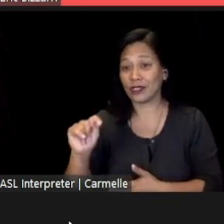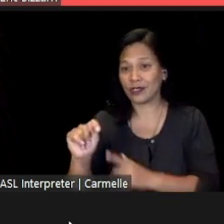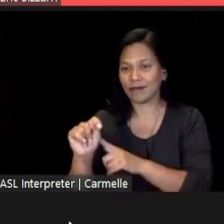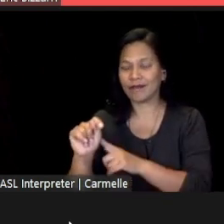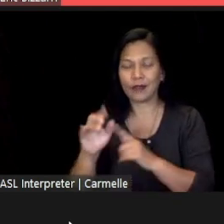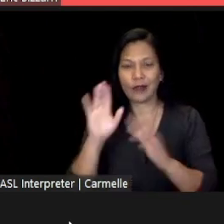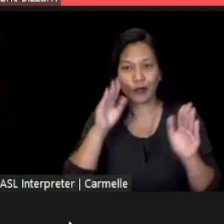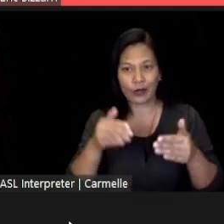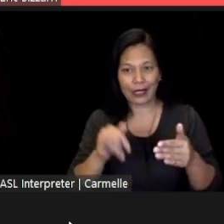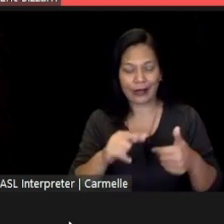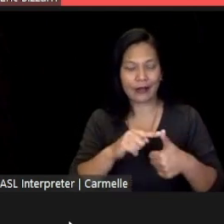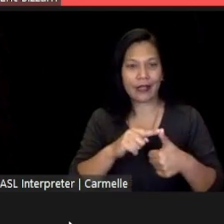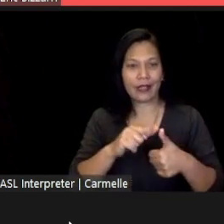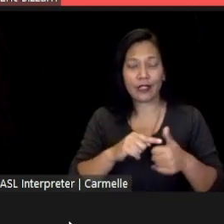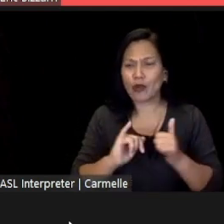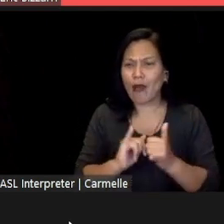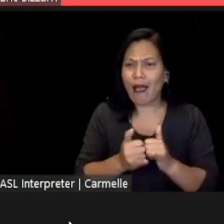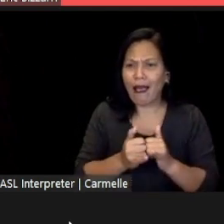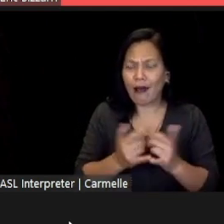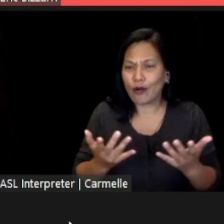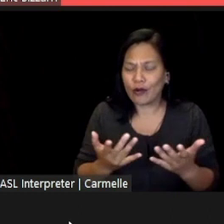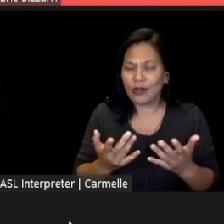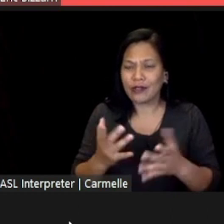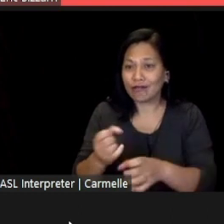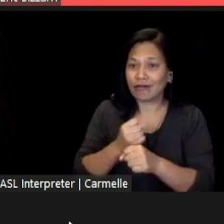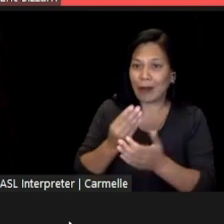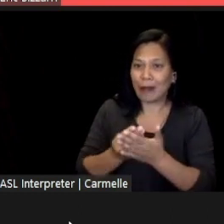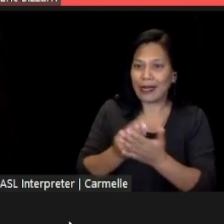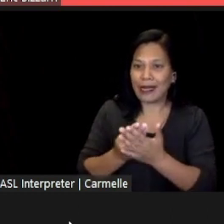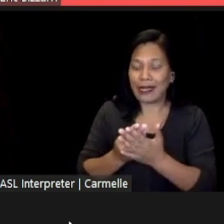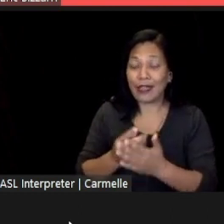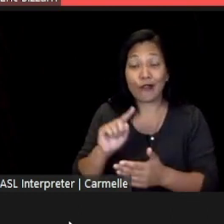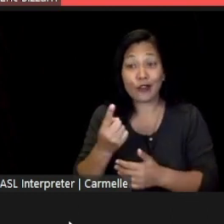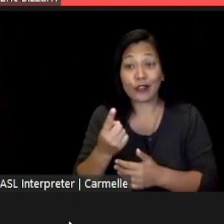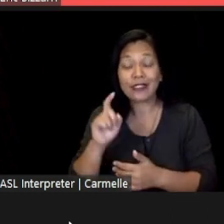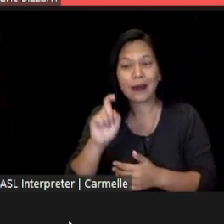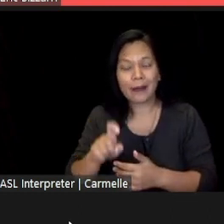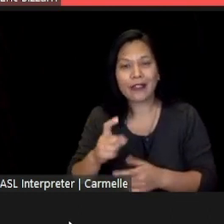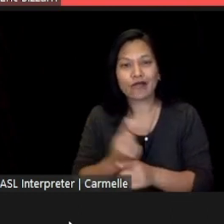Well, first of all, as an applicant, you need to be an eligible one. So that means you have to be a for-profit company.